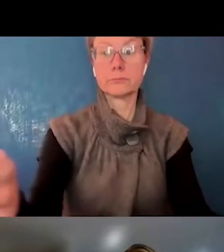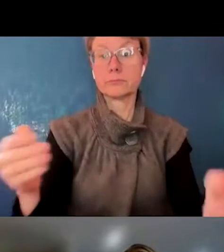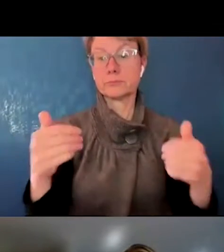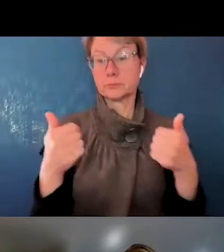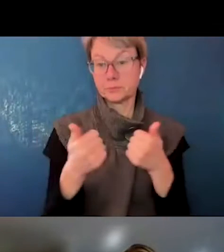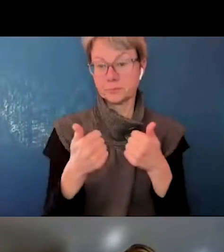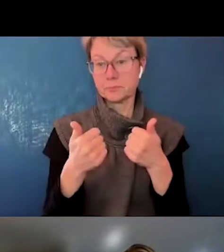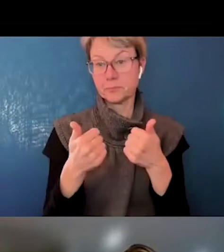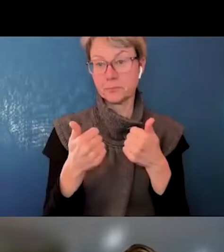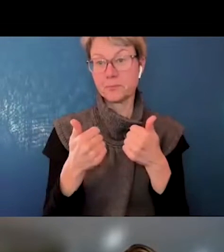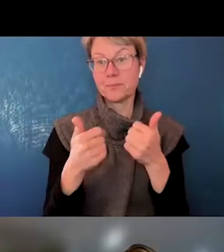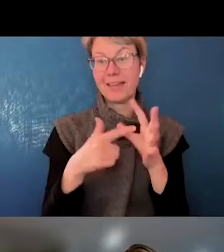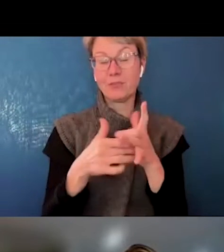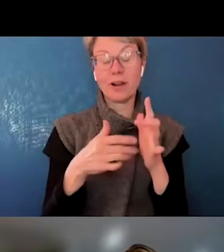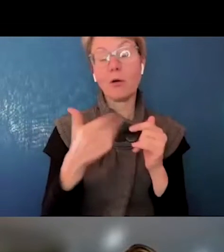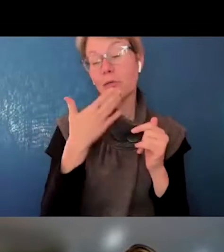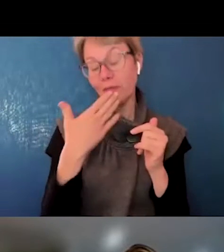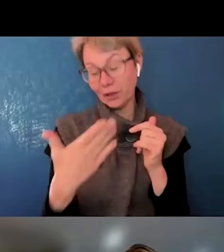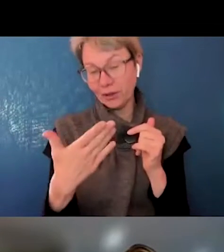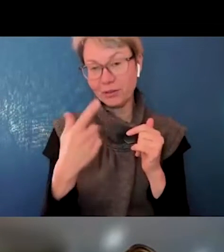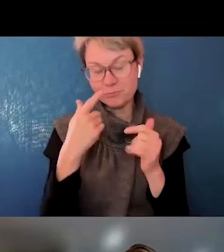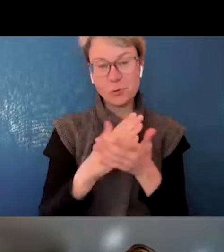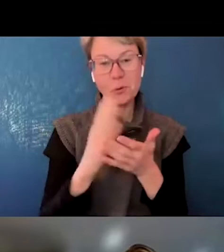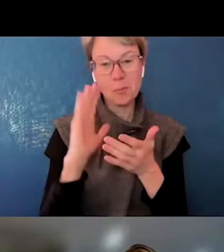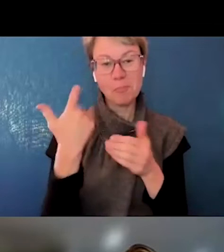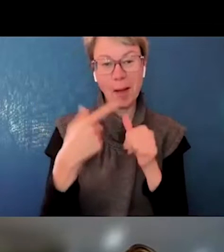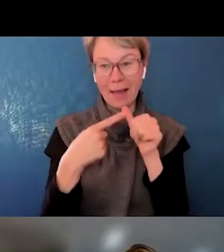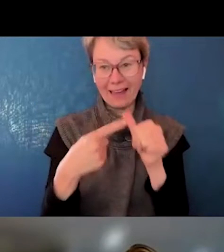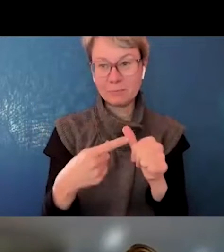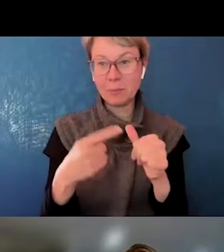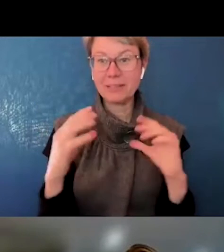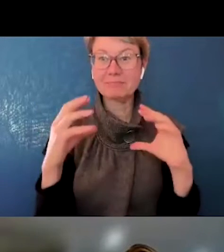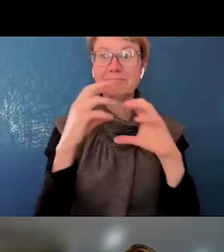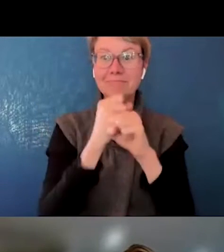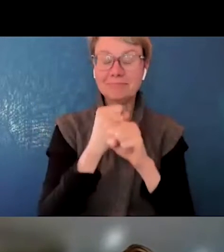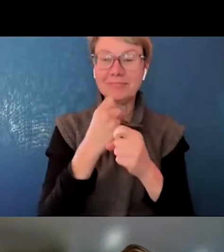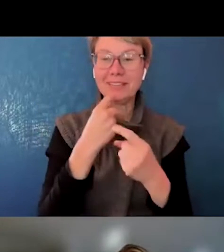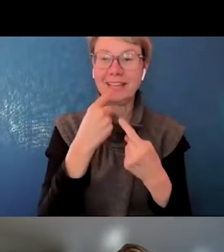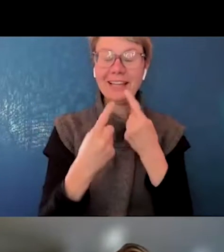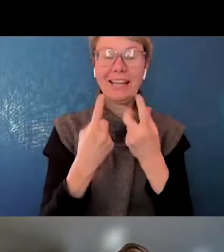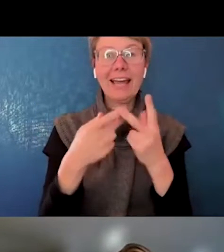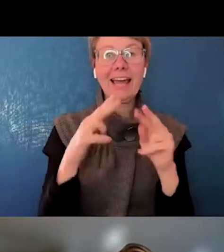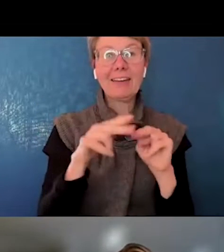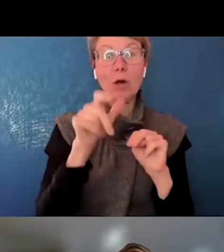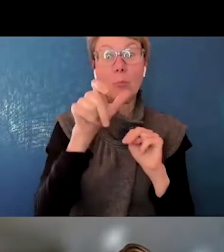could just um in a few short sentences just let us know um if someone is worried that they can't